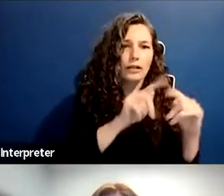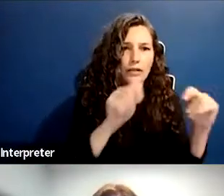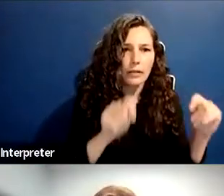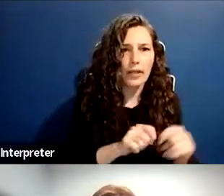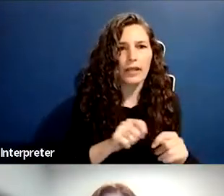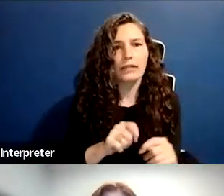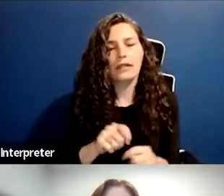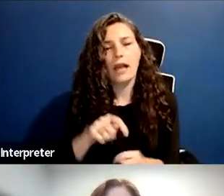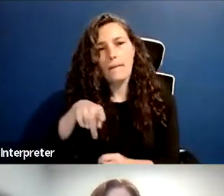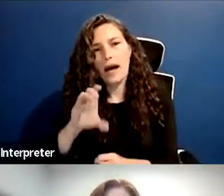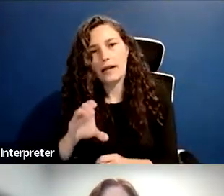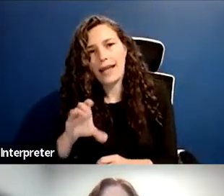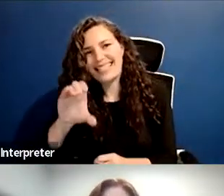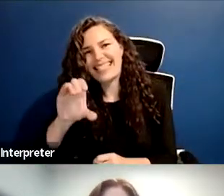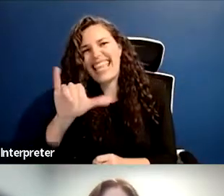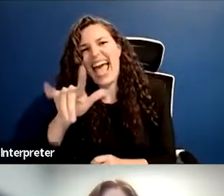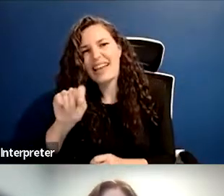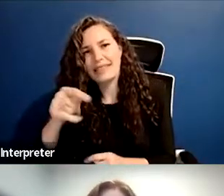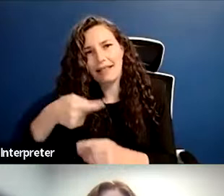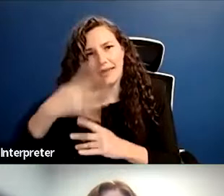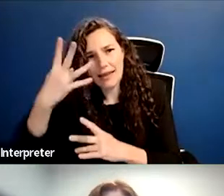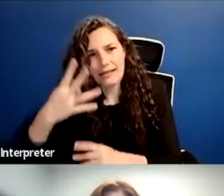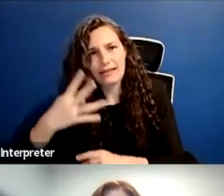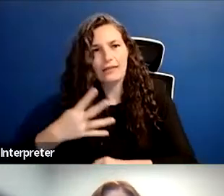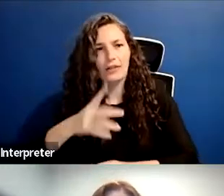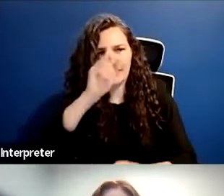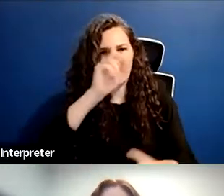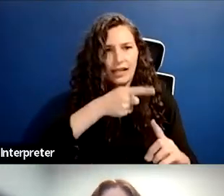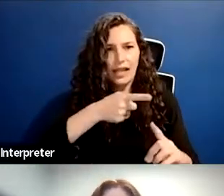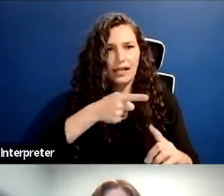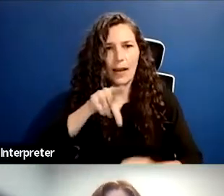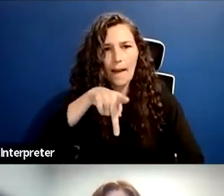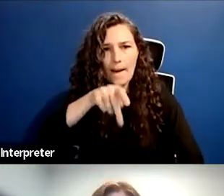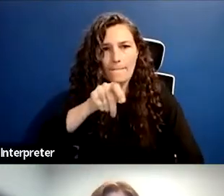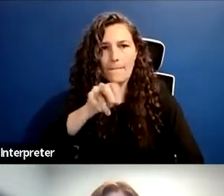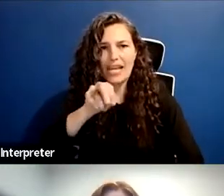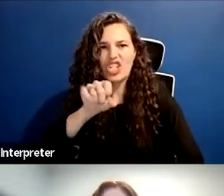We're very supportive around signing up the independent podcast agreement.